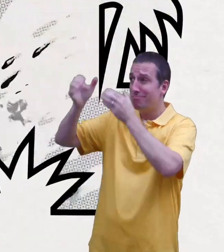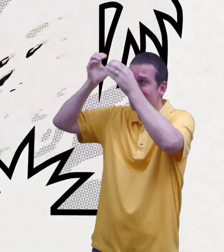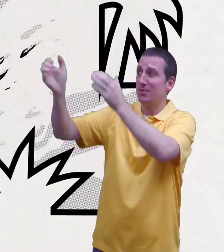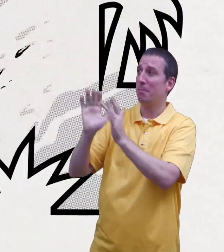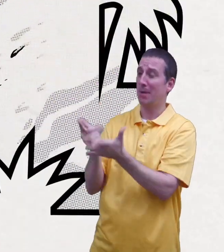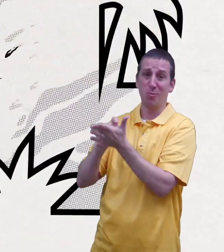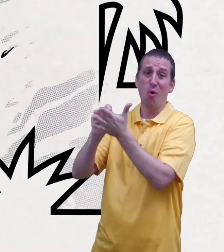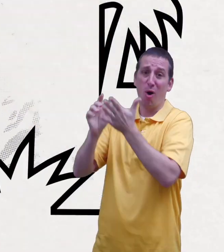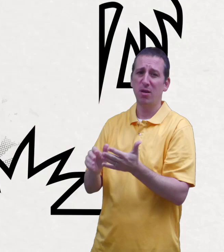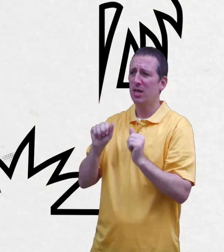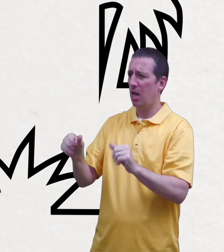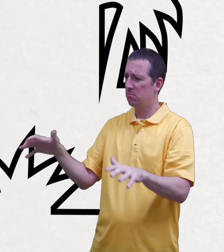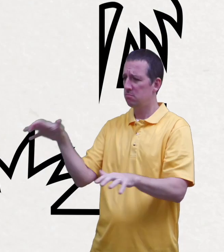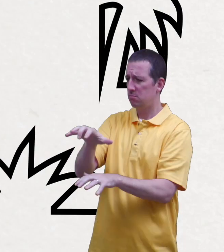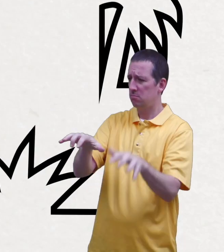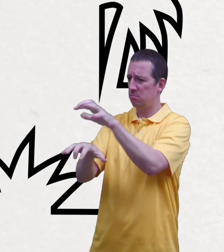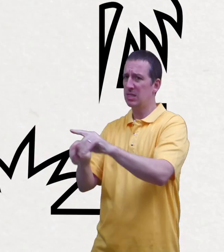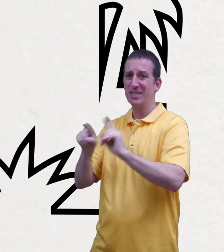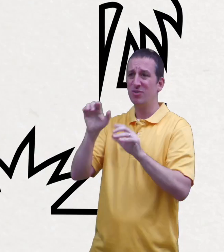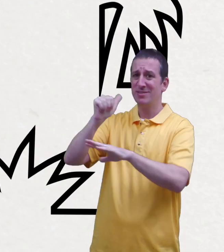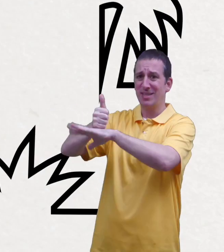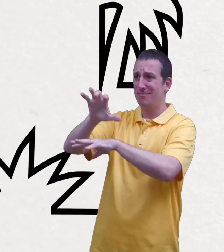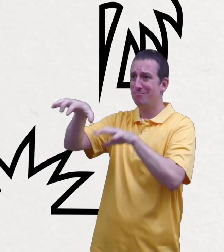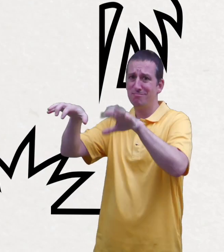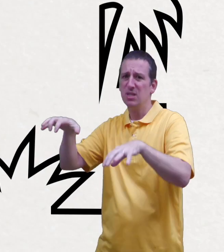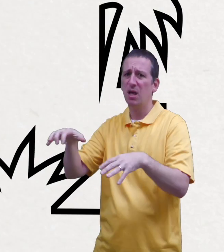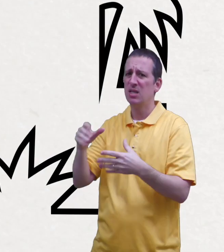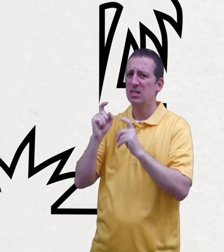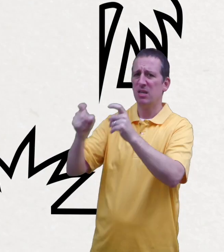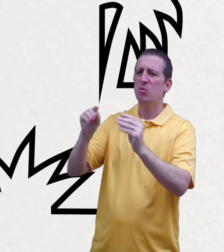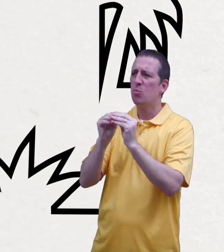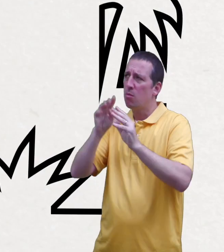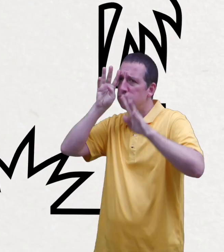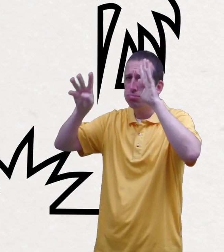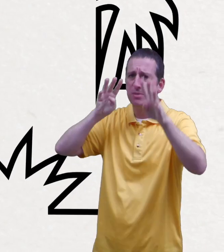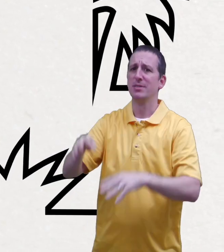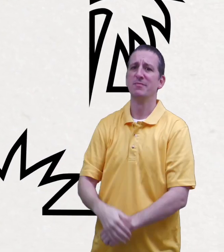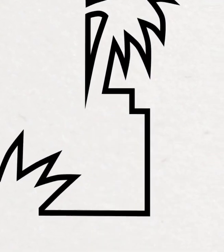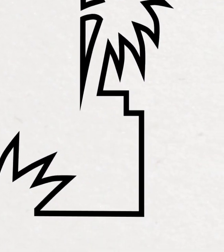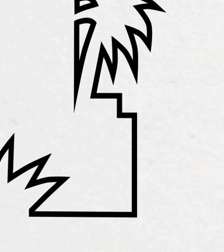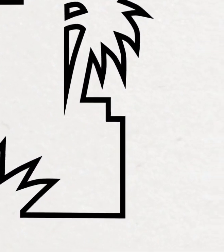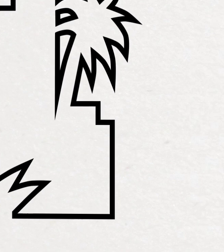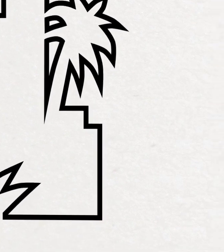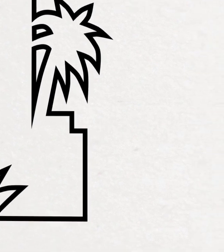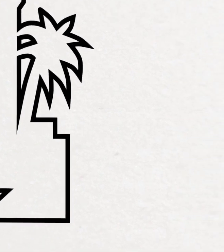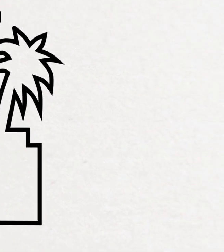Now, biblical authors, they’re brilliant. They can build up your expectations but also creatively mess with them. Jon: Like how?